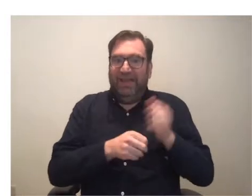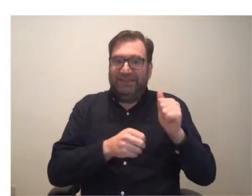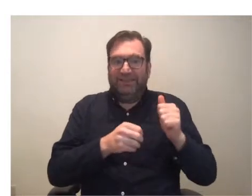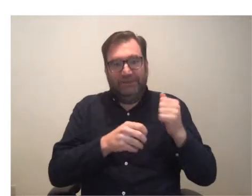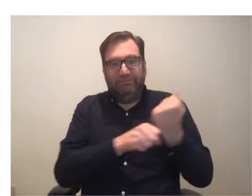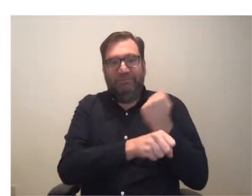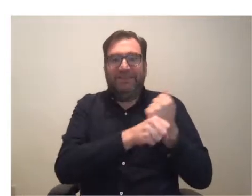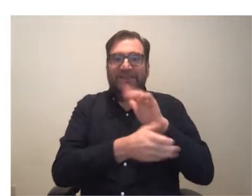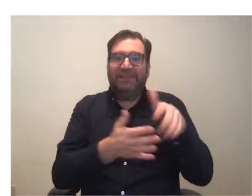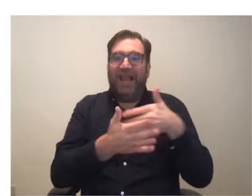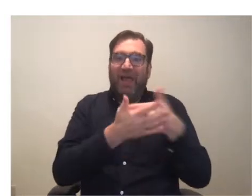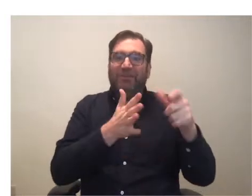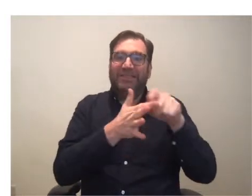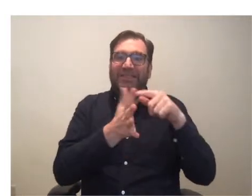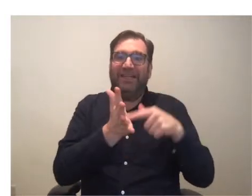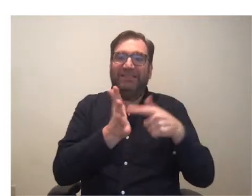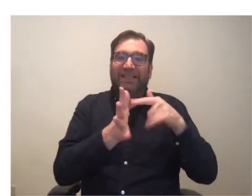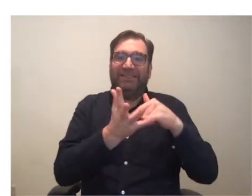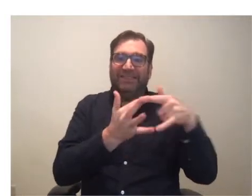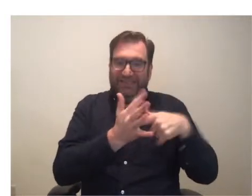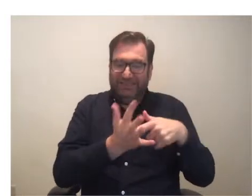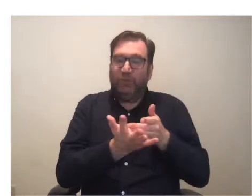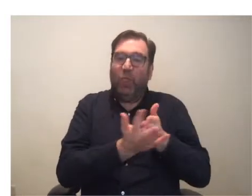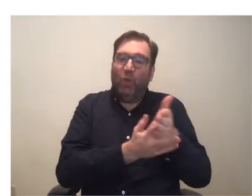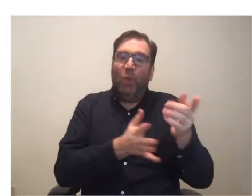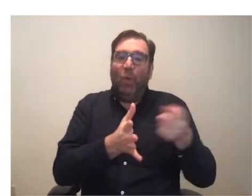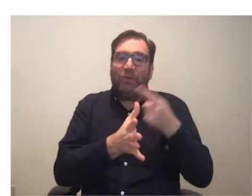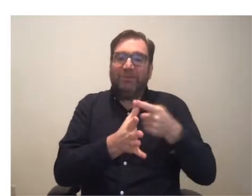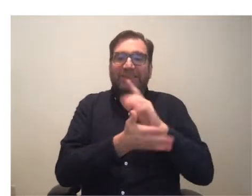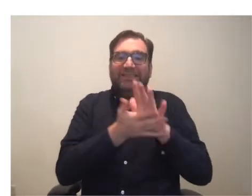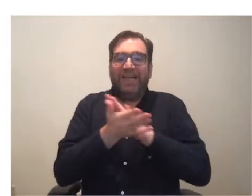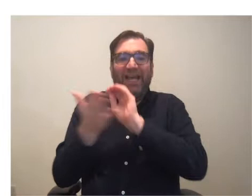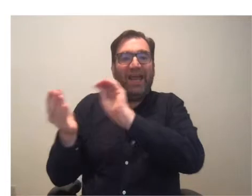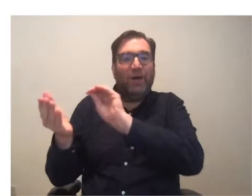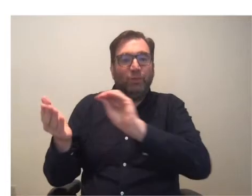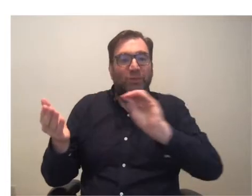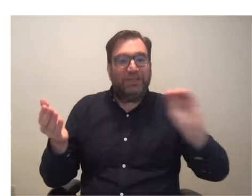and building sign language datasets by automatic sign annotation.